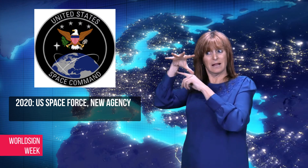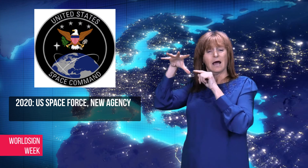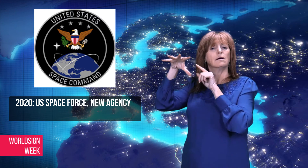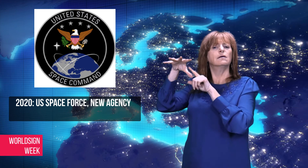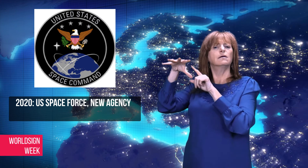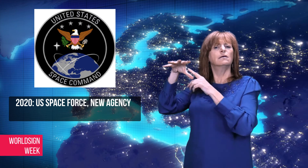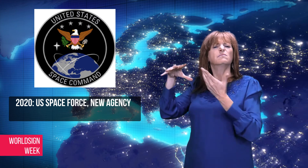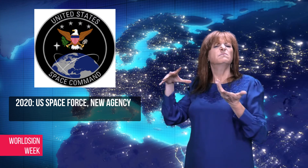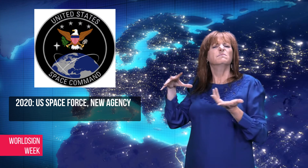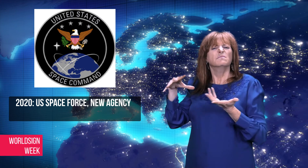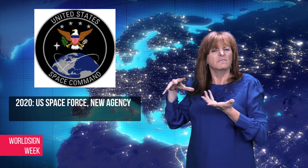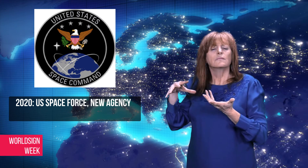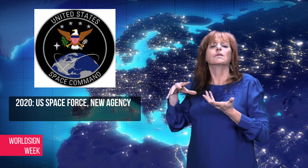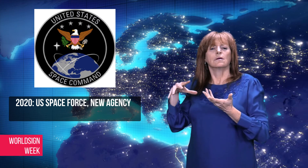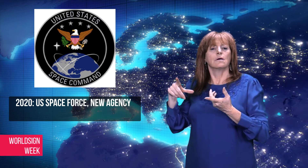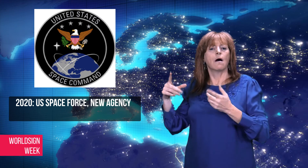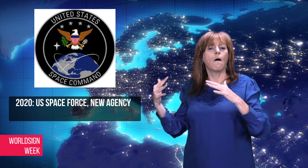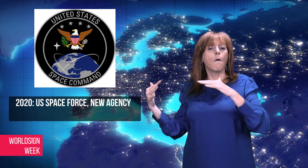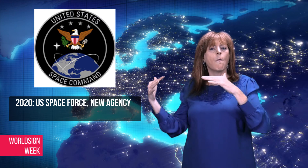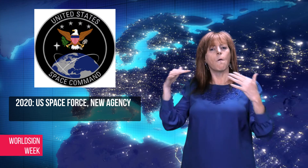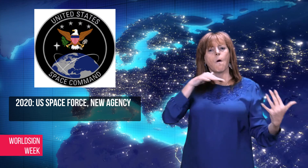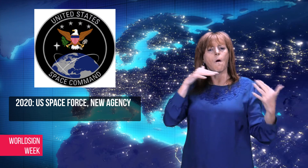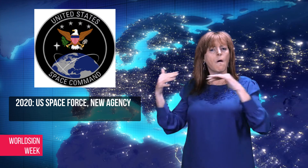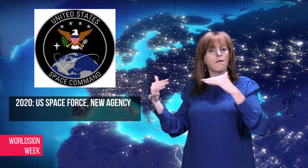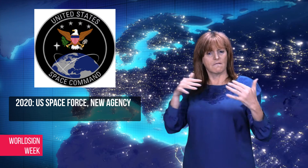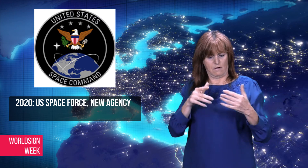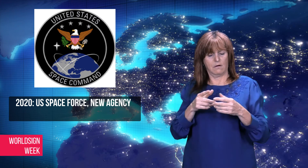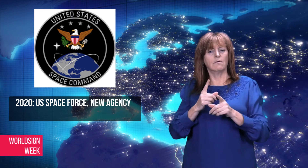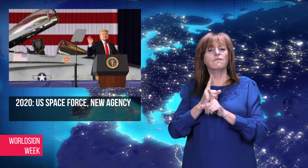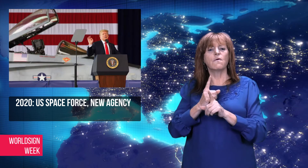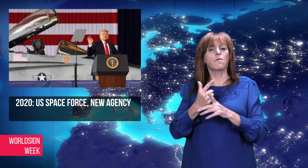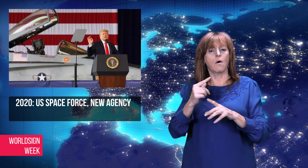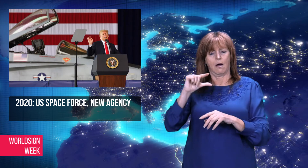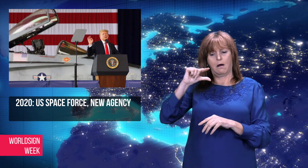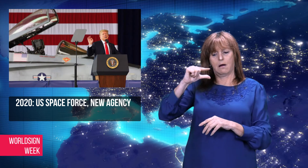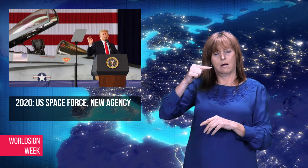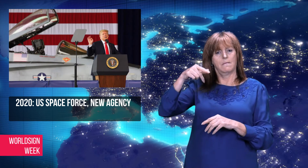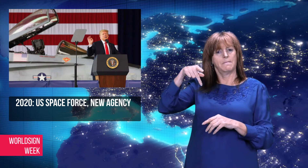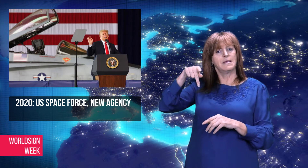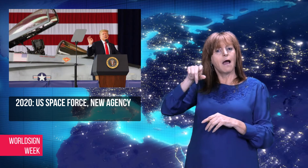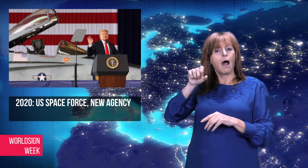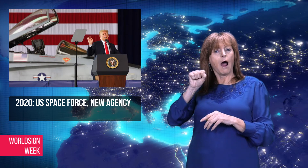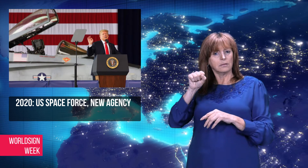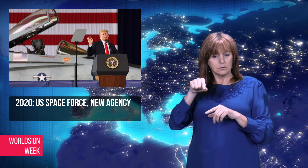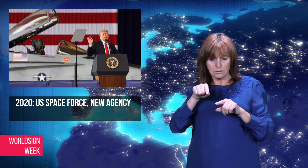Satellites are often used in modern warfare through